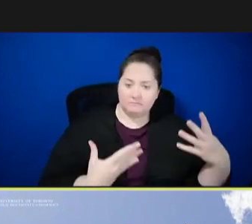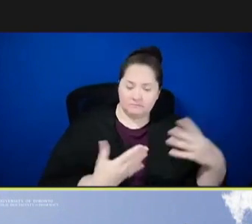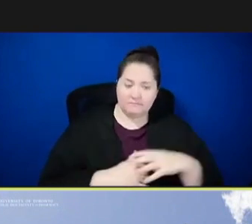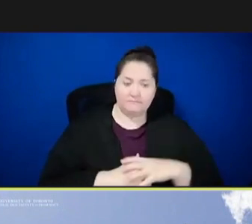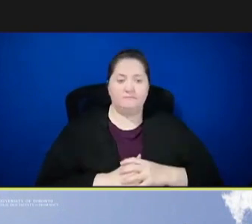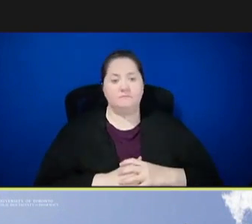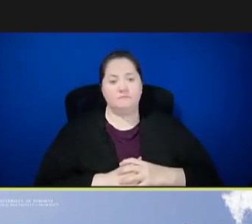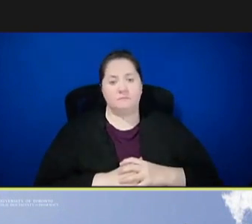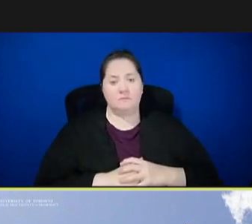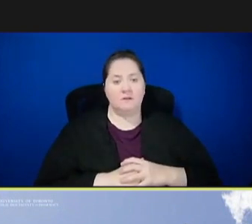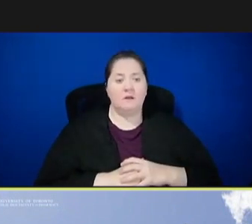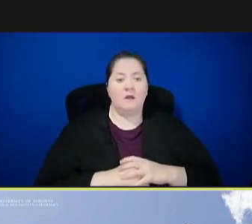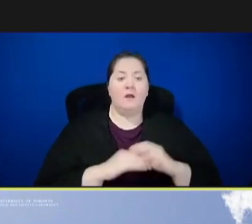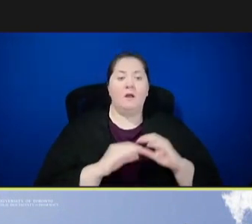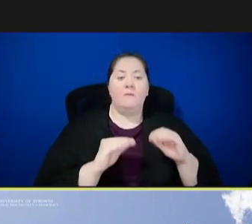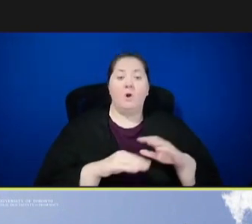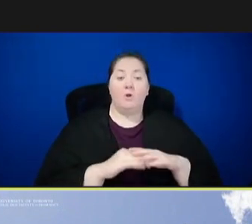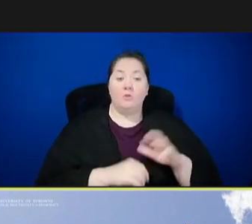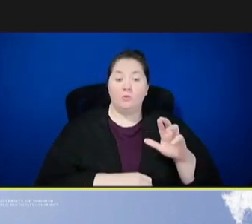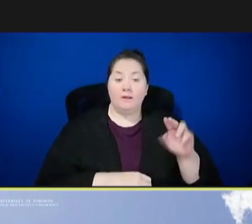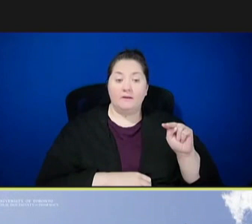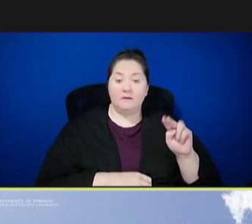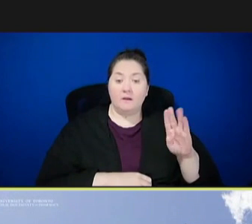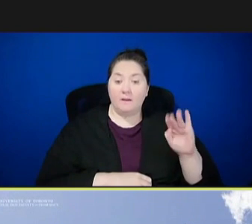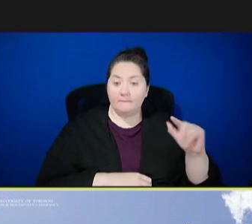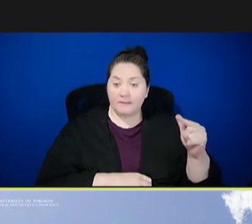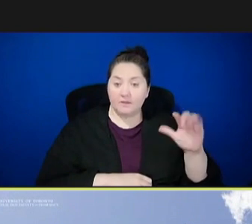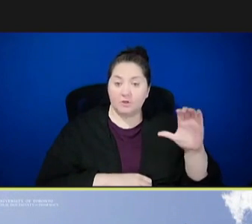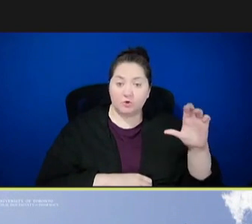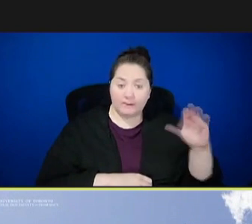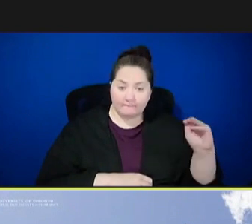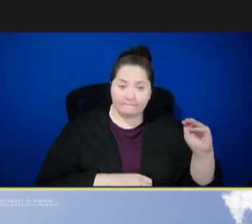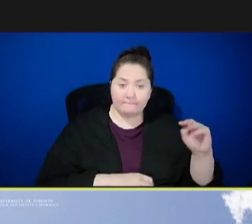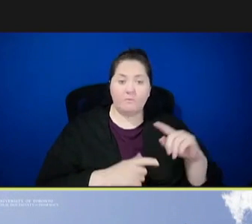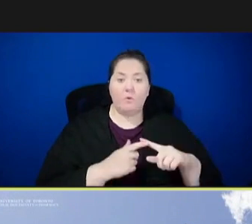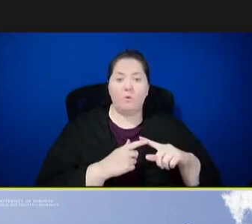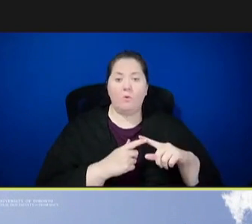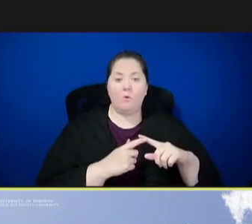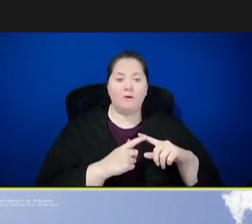And I've put in here on the right numbing cream or topical anesthetics just to remind